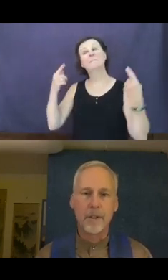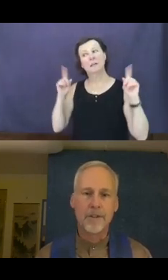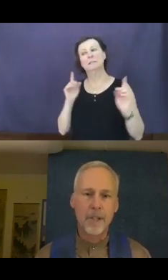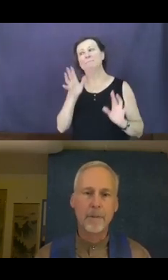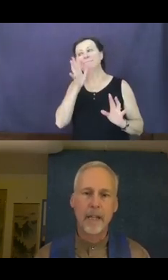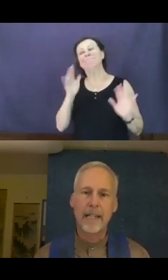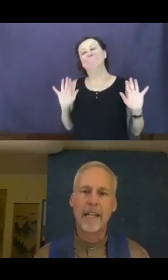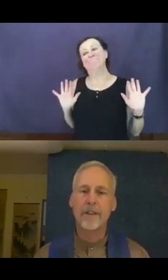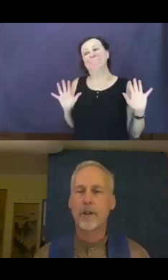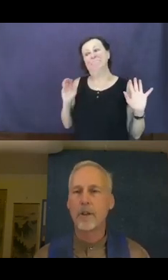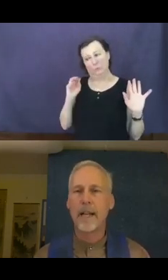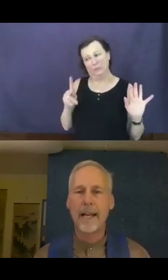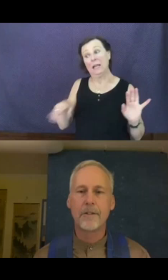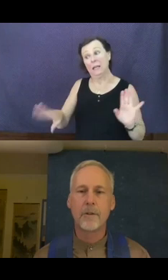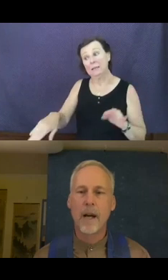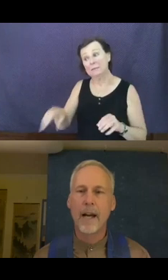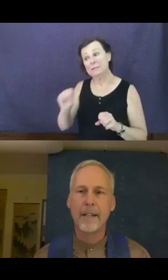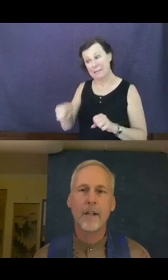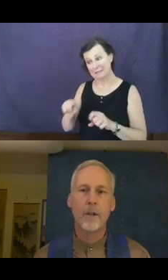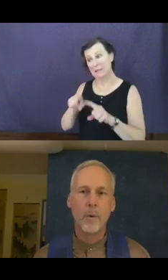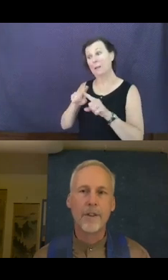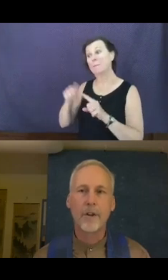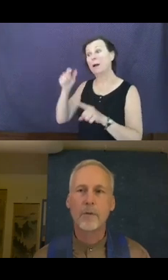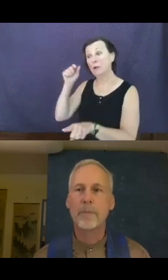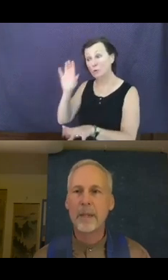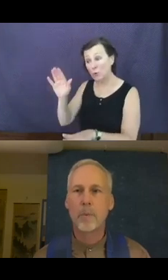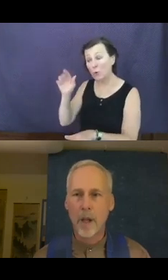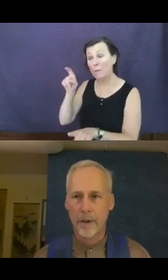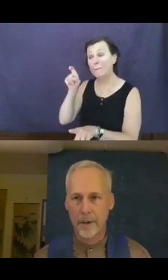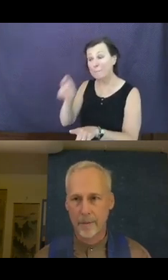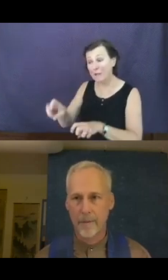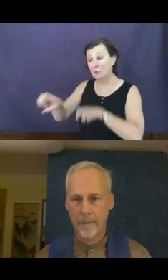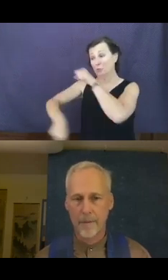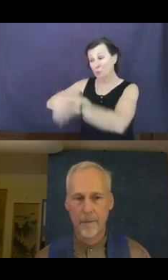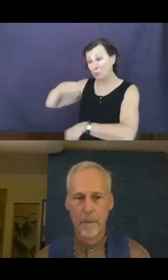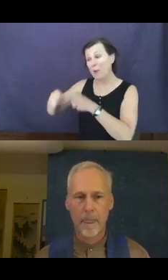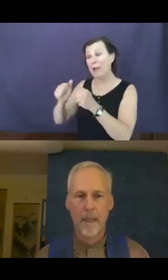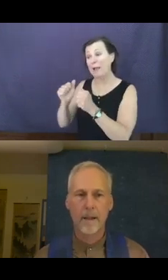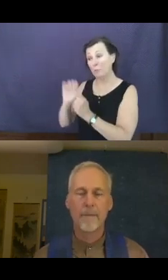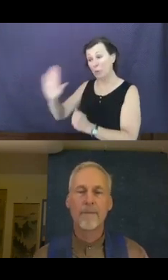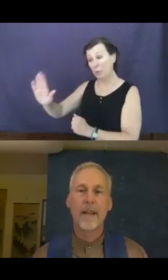stipulating that the girl had to ride with her big brother.